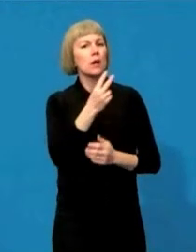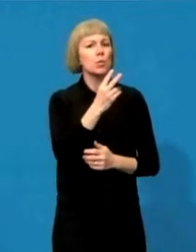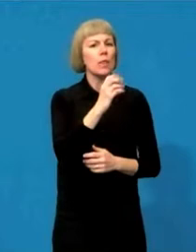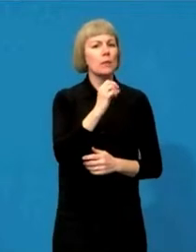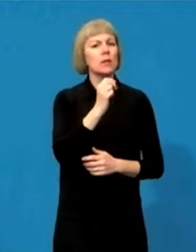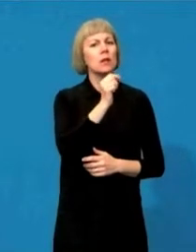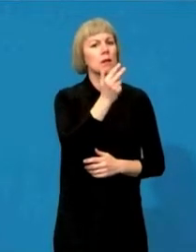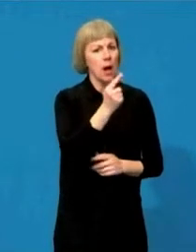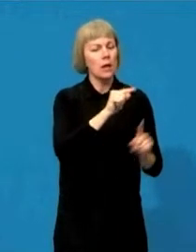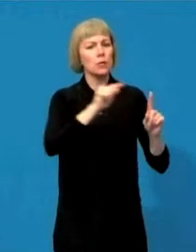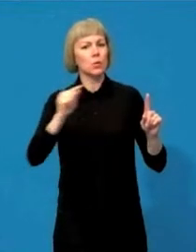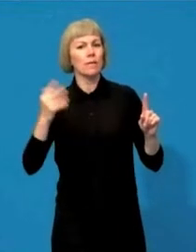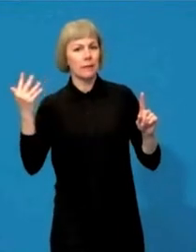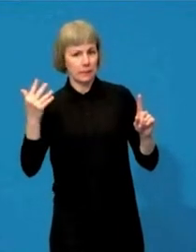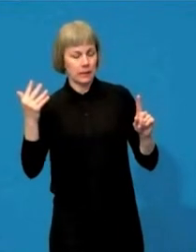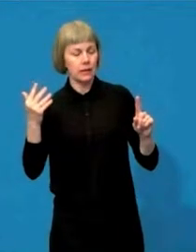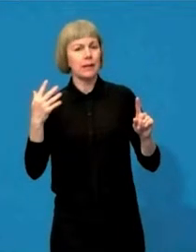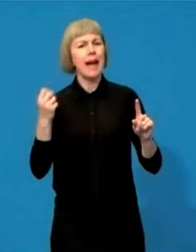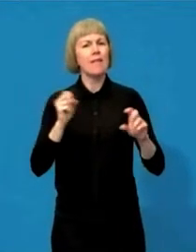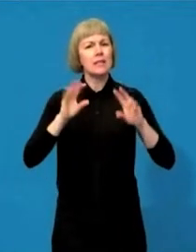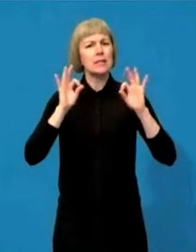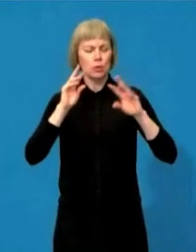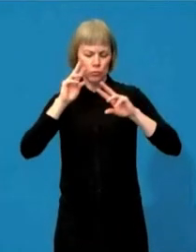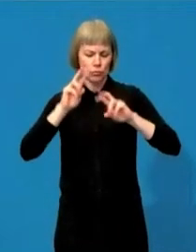Lililwan, L-i-l-w-a-n, Study conducted in the Crossing.